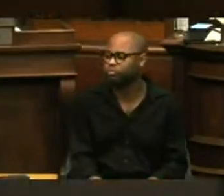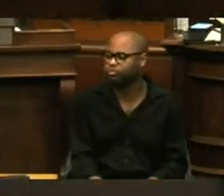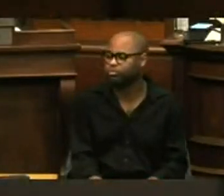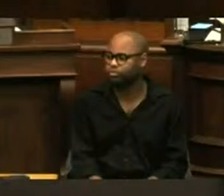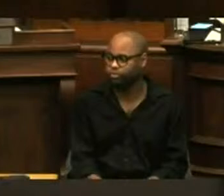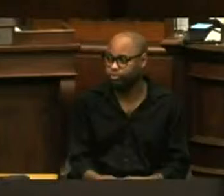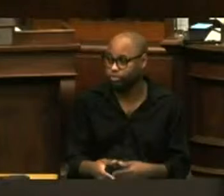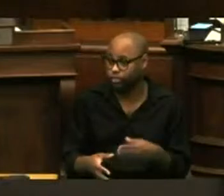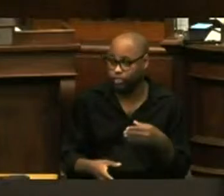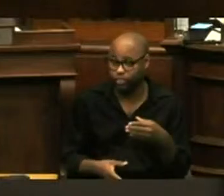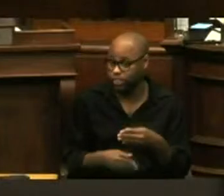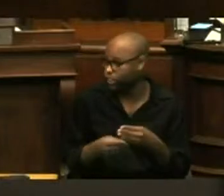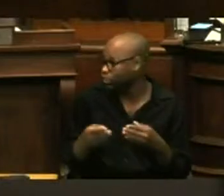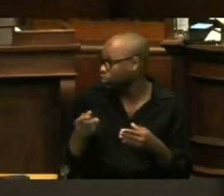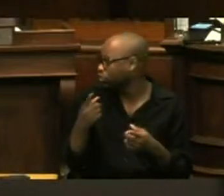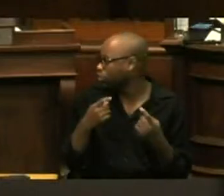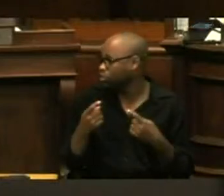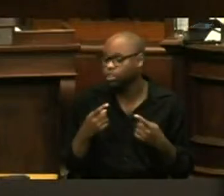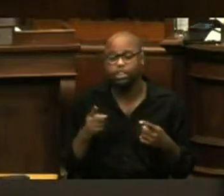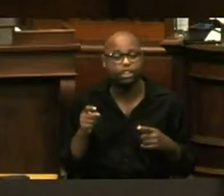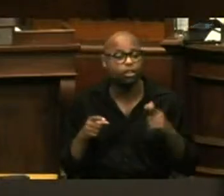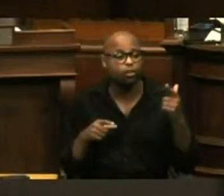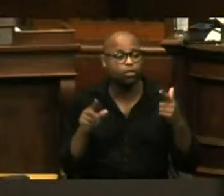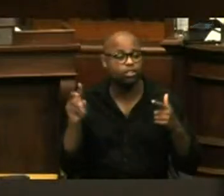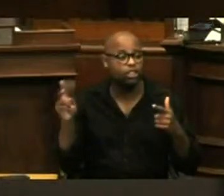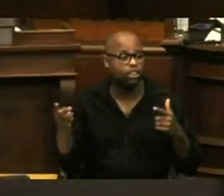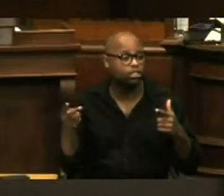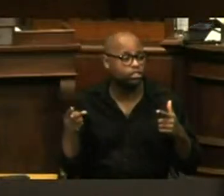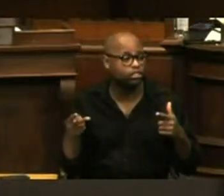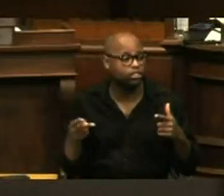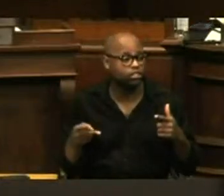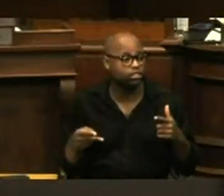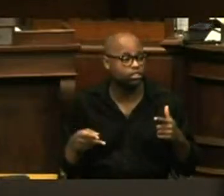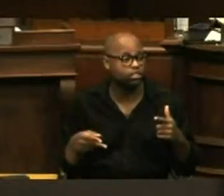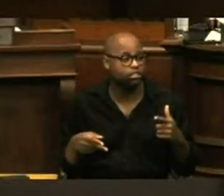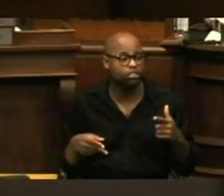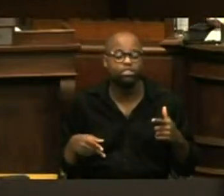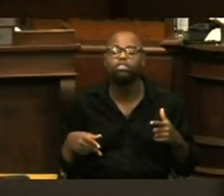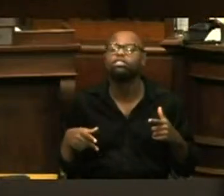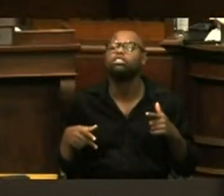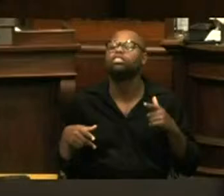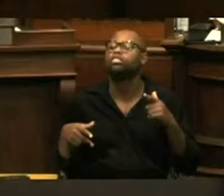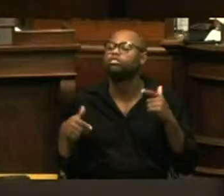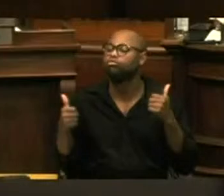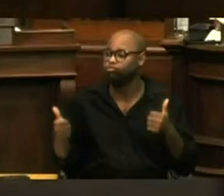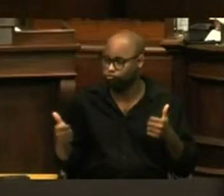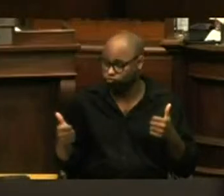Understood. Thank you. Any